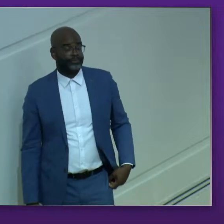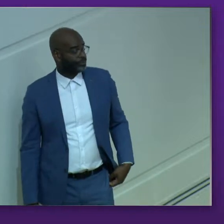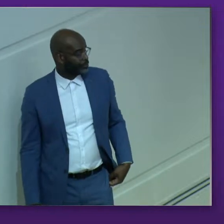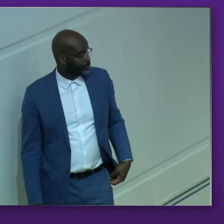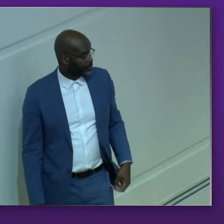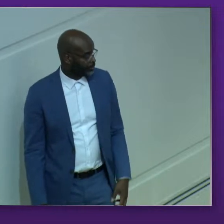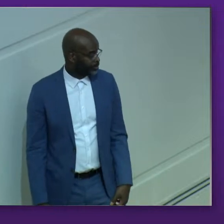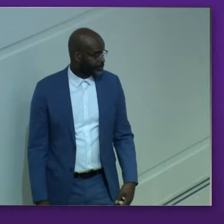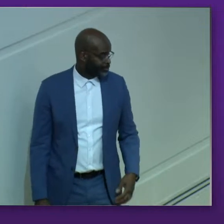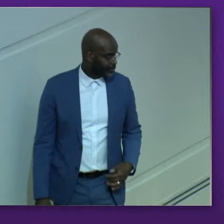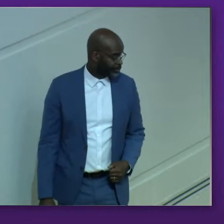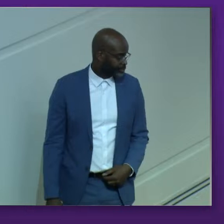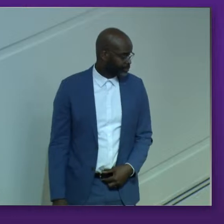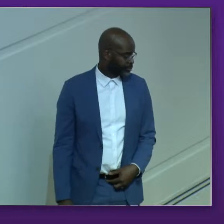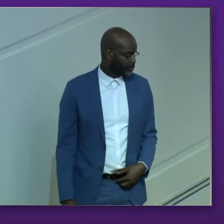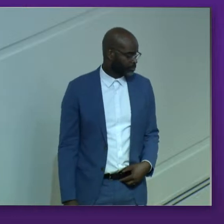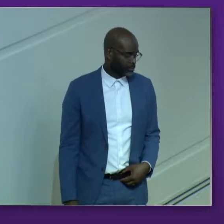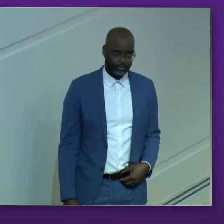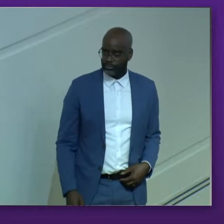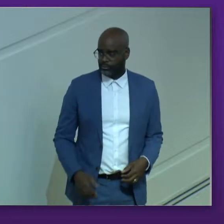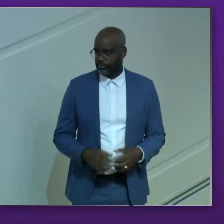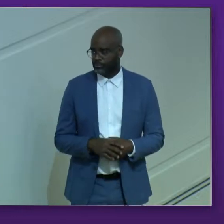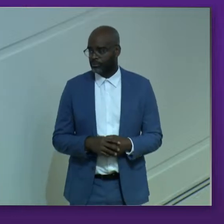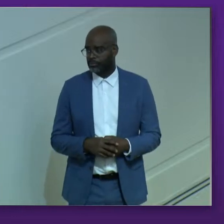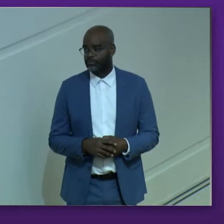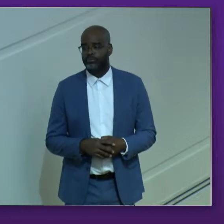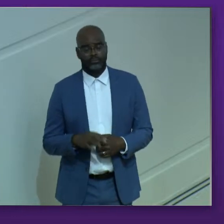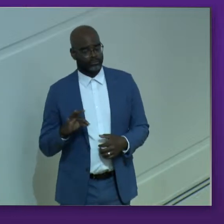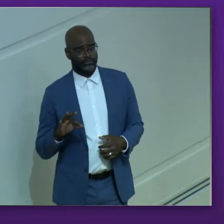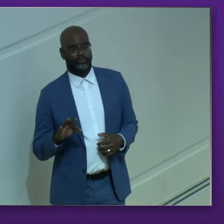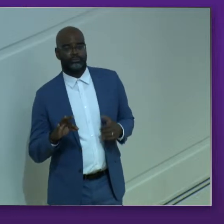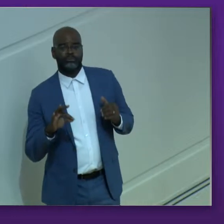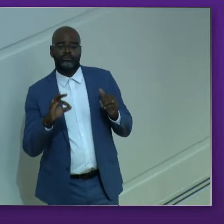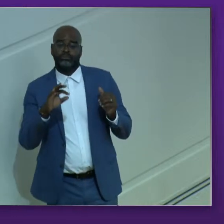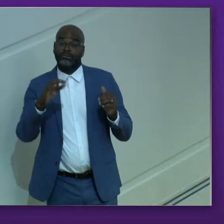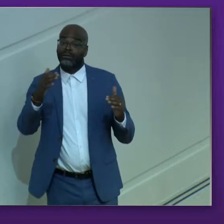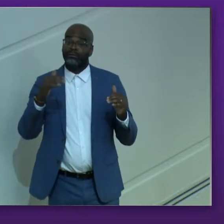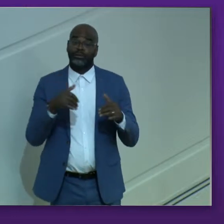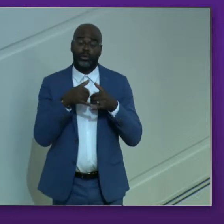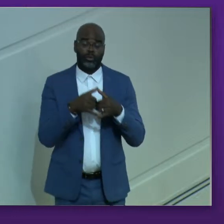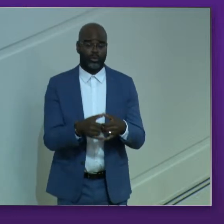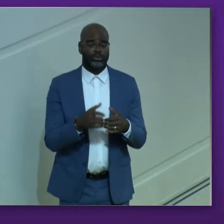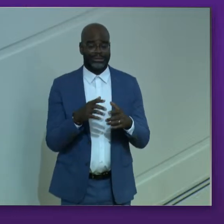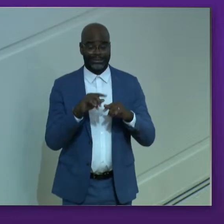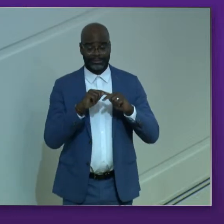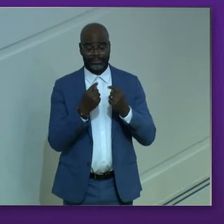TEACHING AND LEARNING PROCESS. THE UPGRADE FOCUSES ON INCREASED USABILITY EFFICIENCY